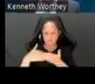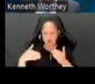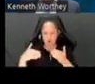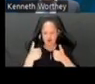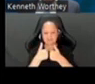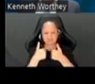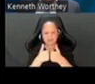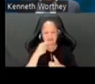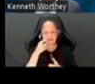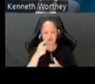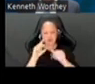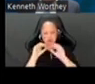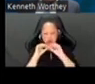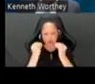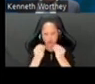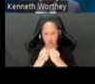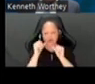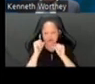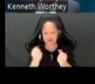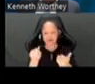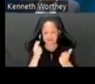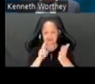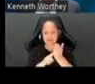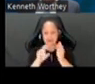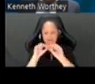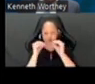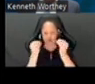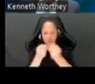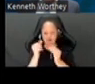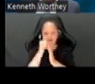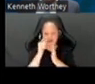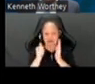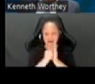an organization, you can sign up for an organization account. We have workforce centers across